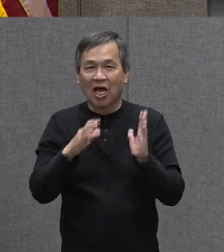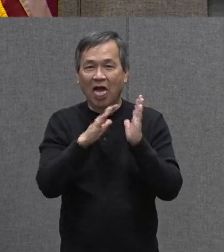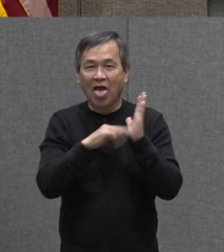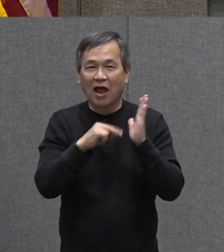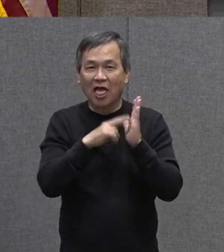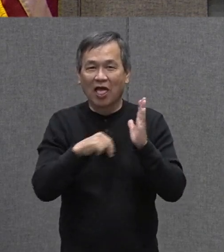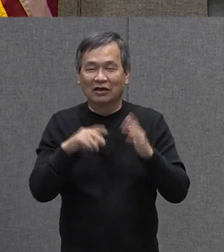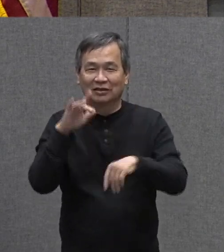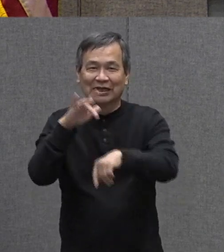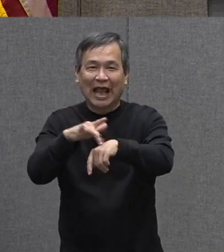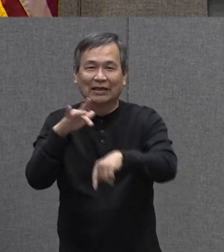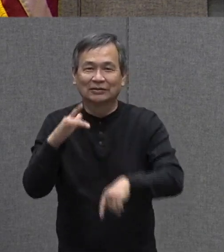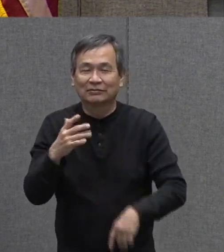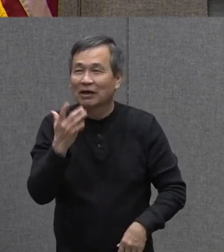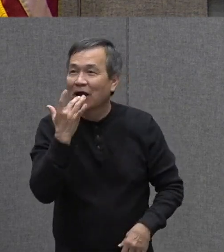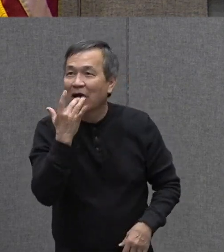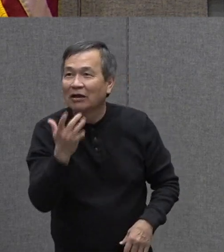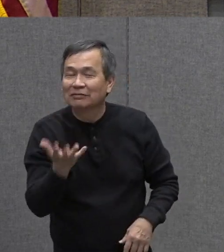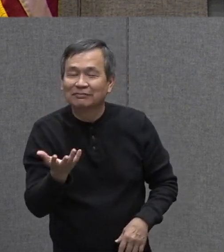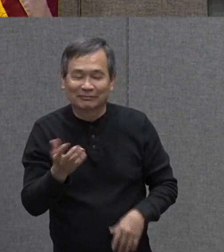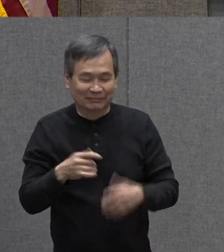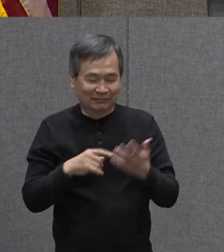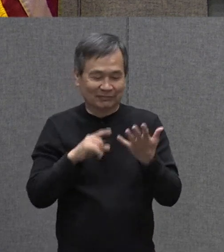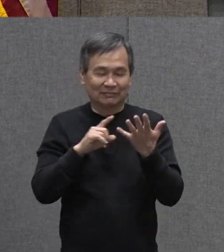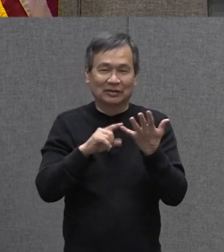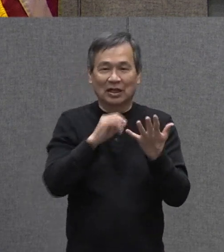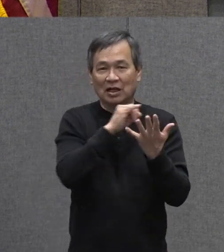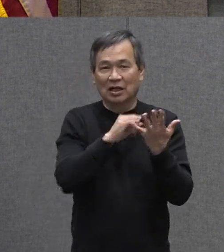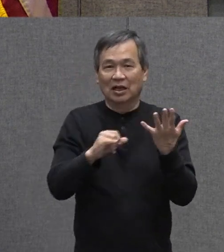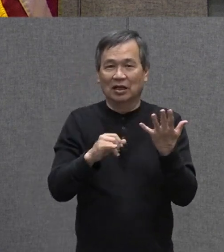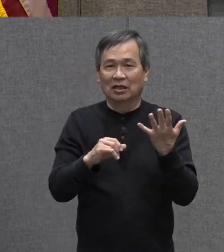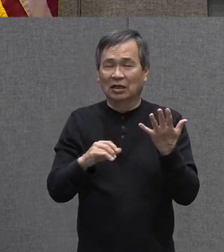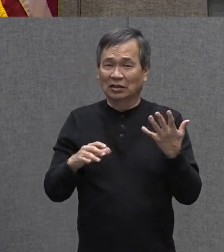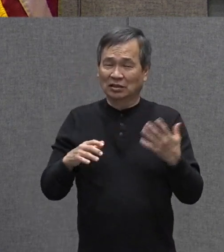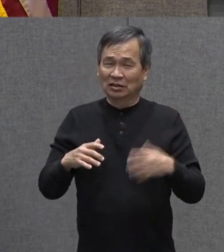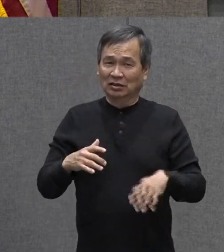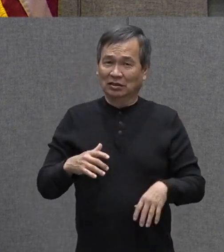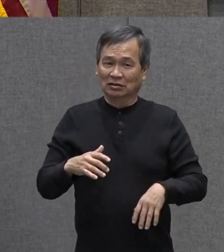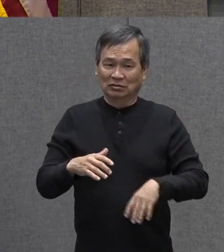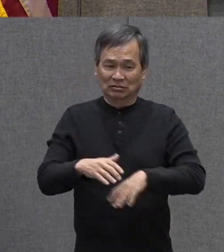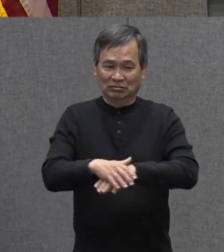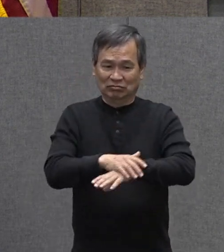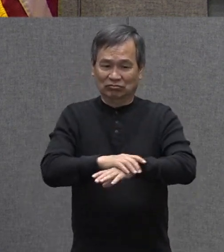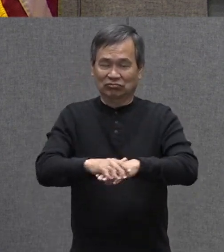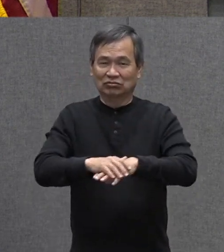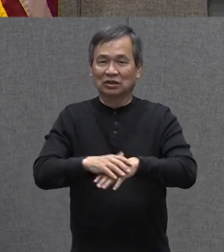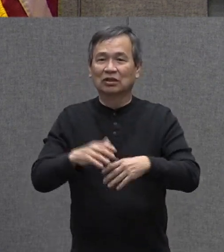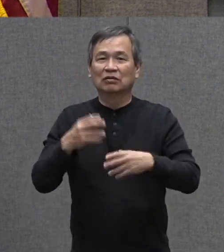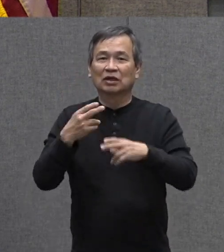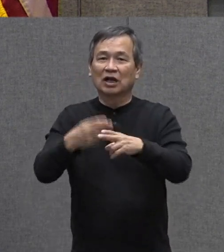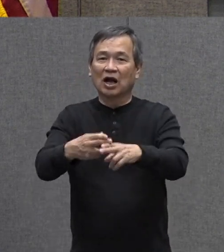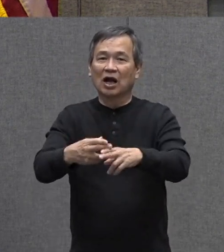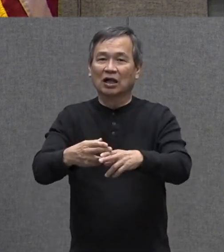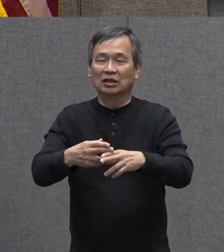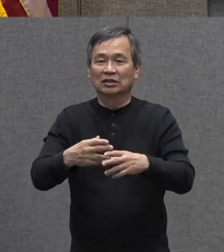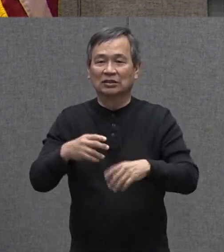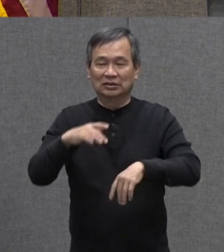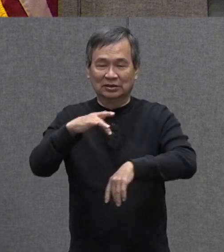and our last one, we can use our whole body for this, but a lot of times we just use our hands,